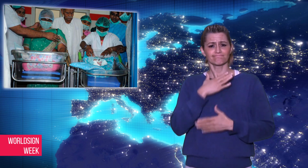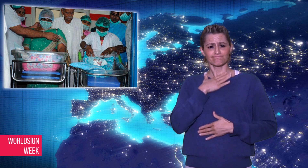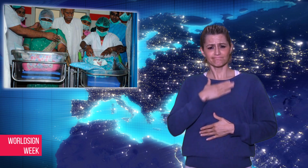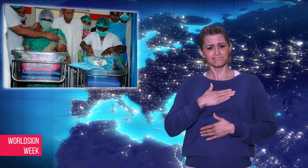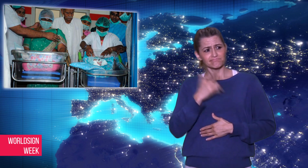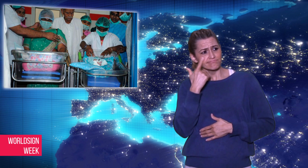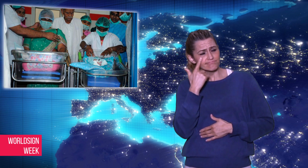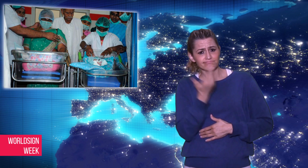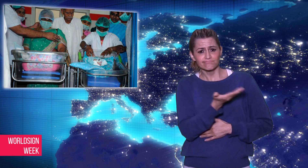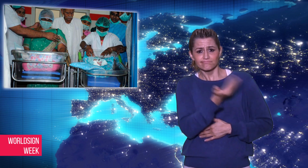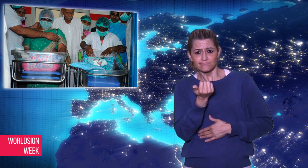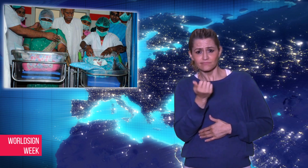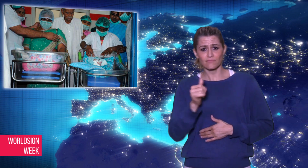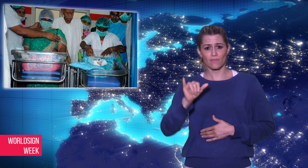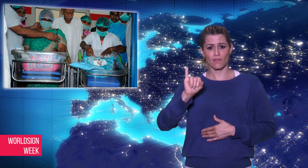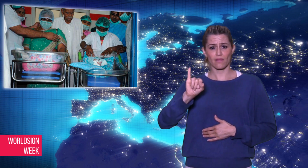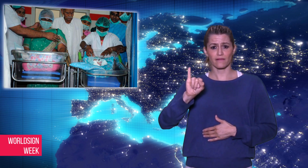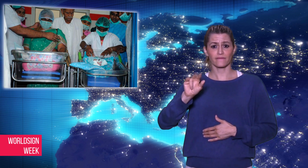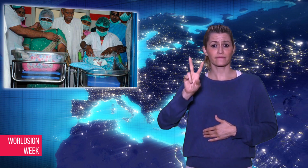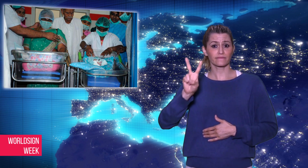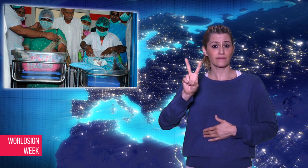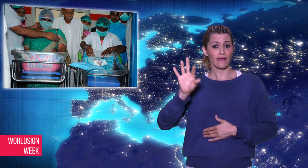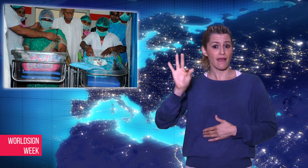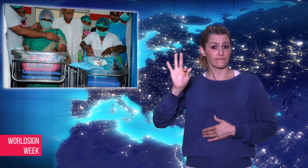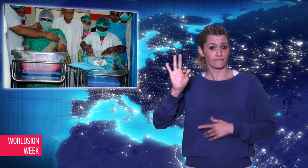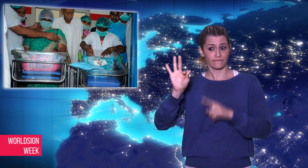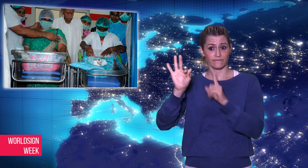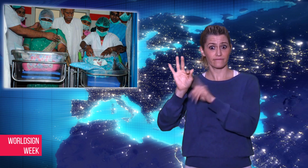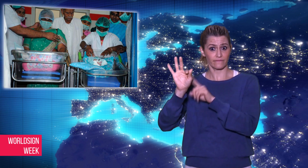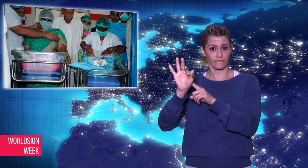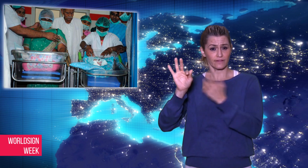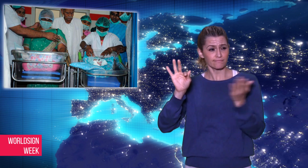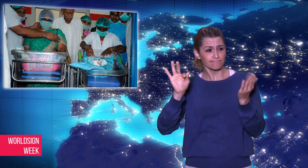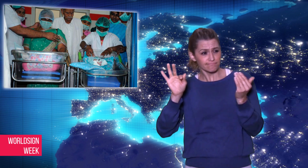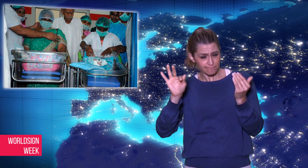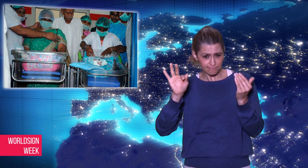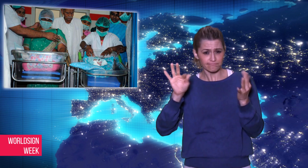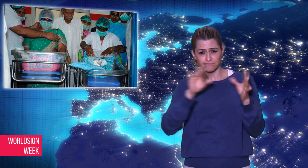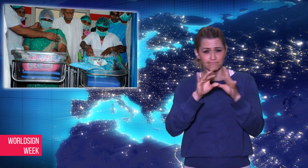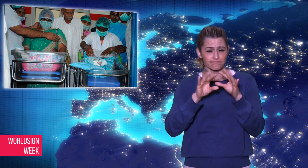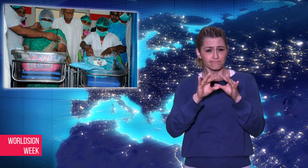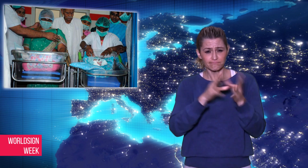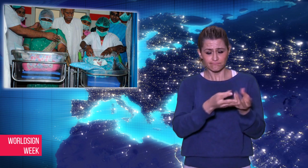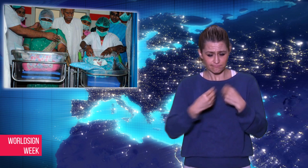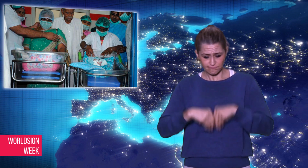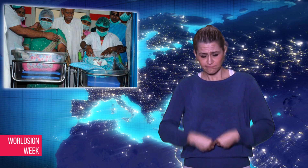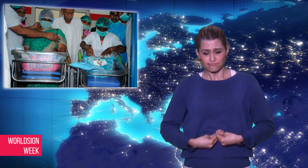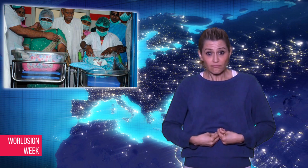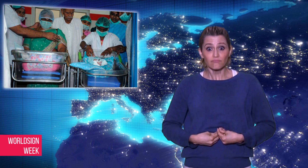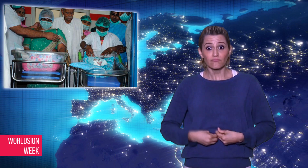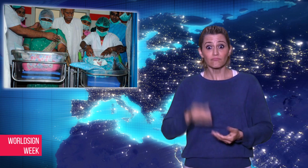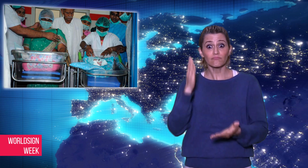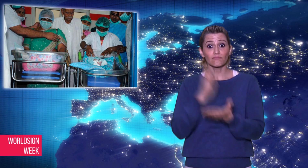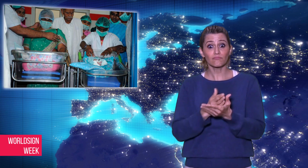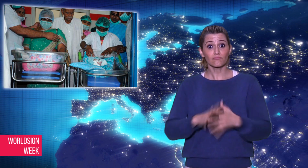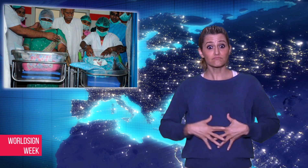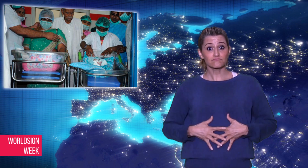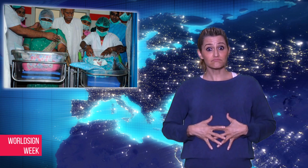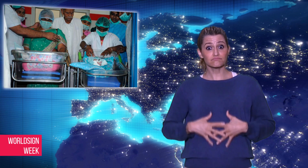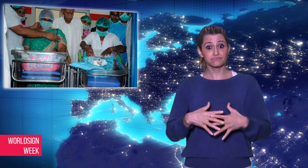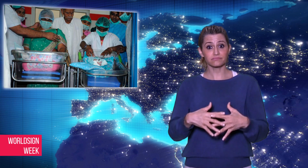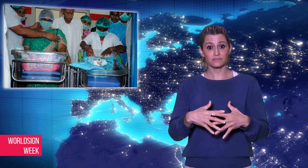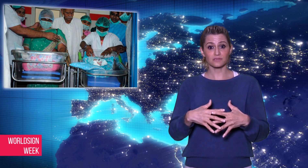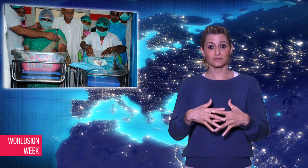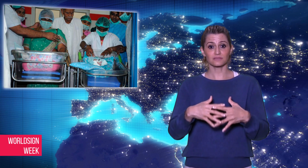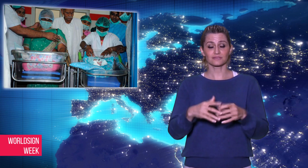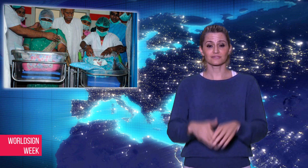resorted to IVF treatment and it was successful.